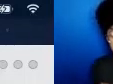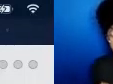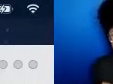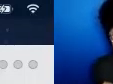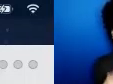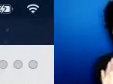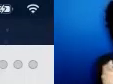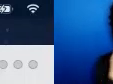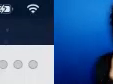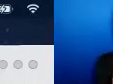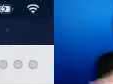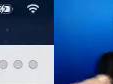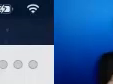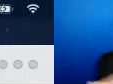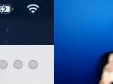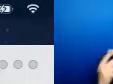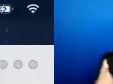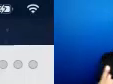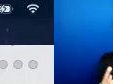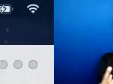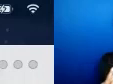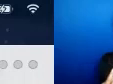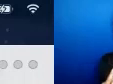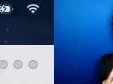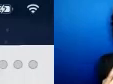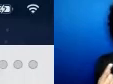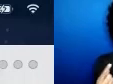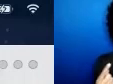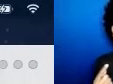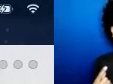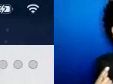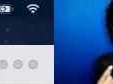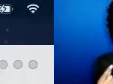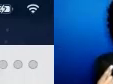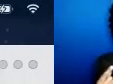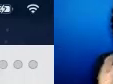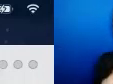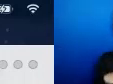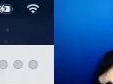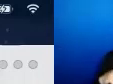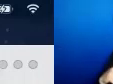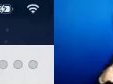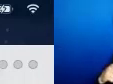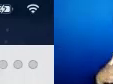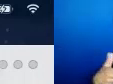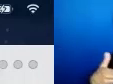a text field, which is like these over here, 07:07:30 or as an image slider. And you can